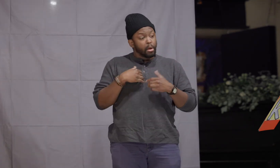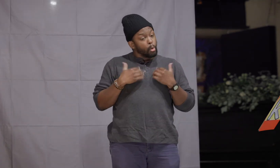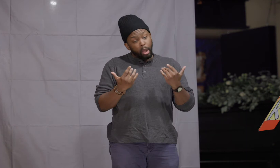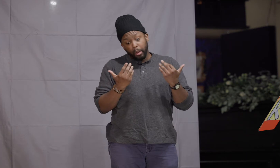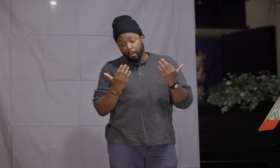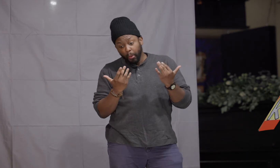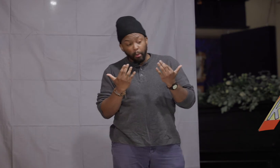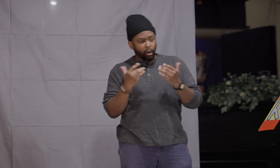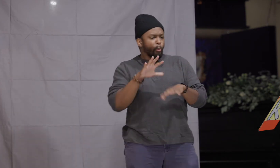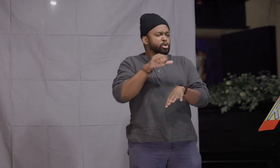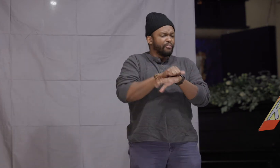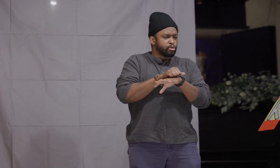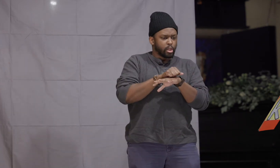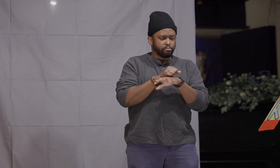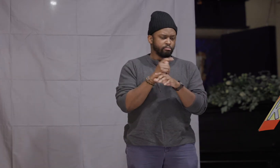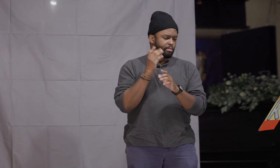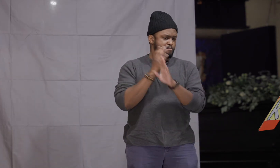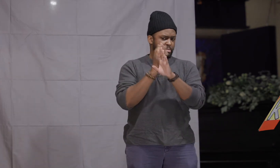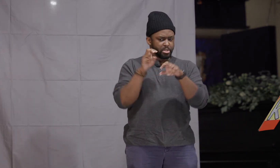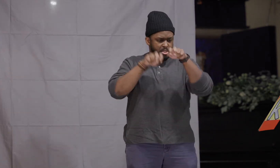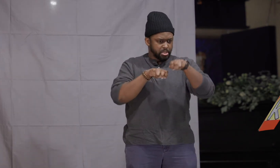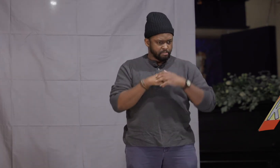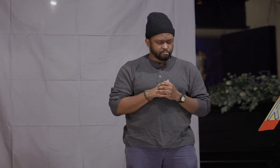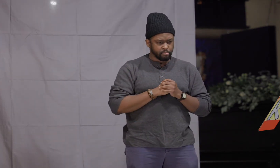on the bus, we had our reservation,